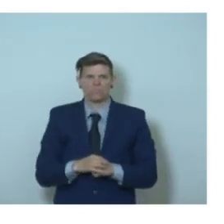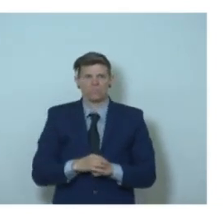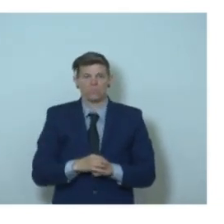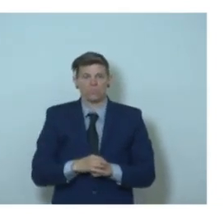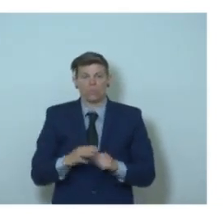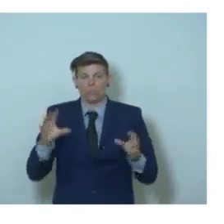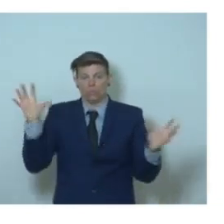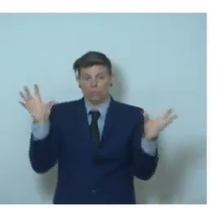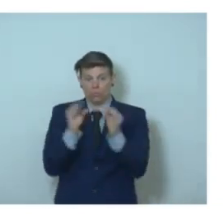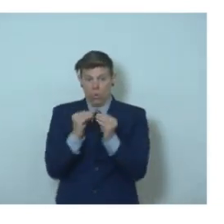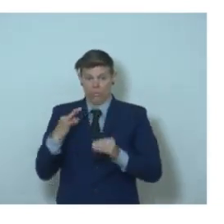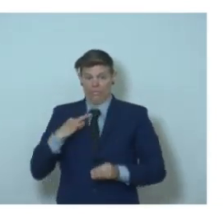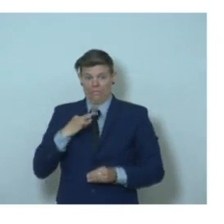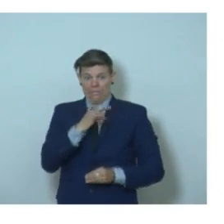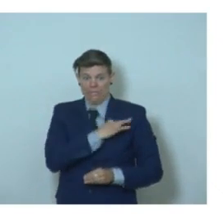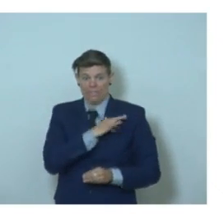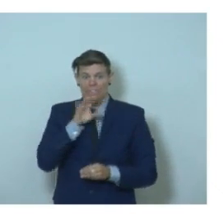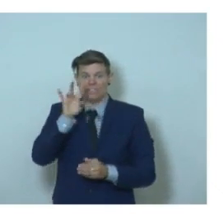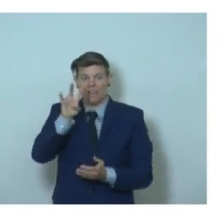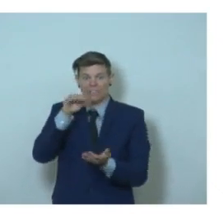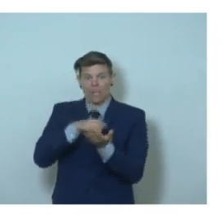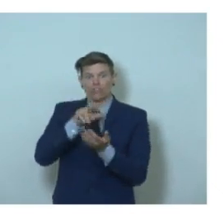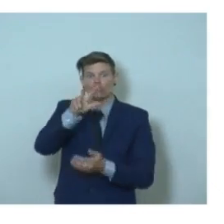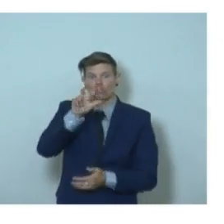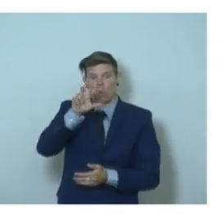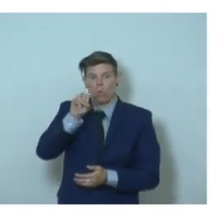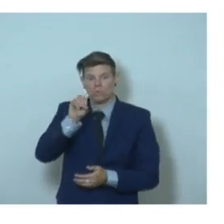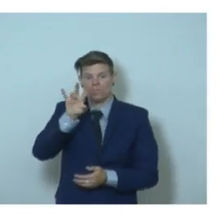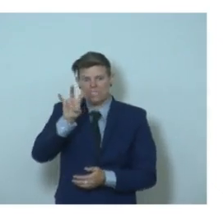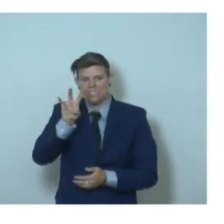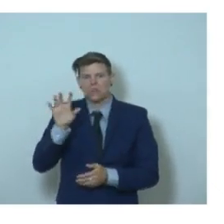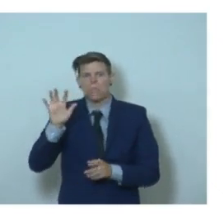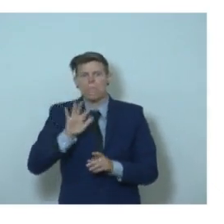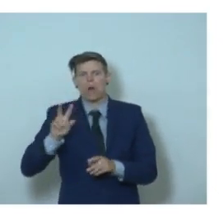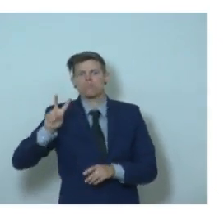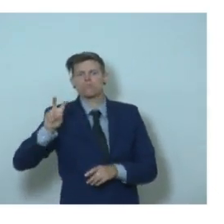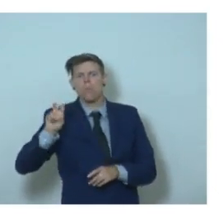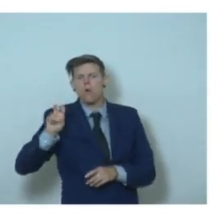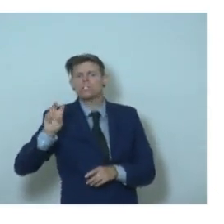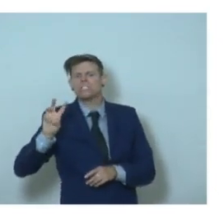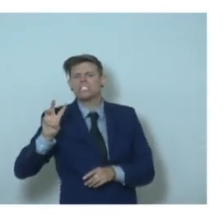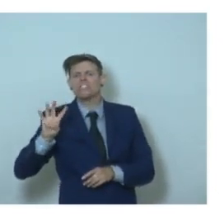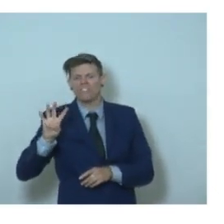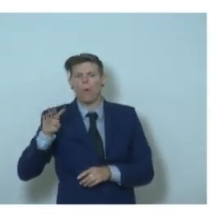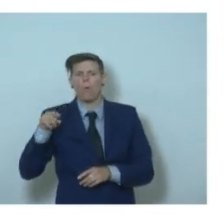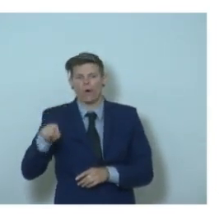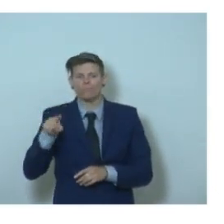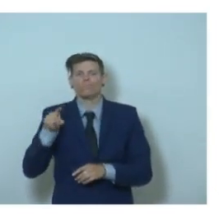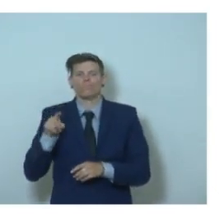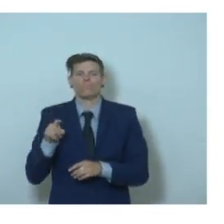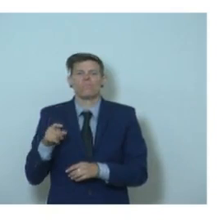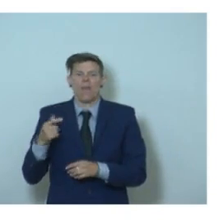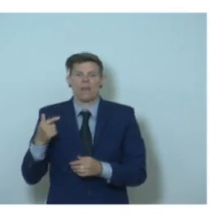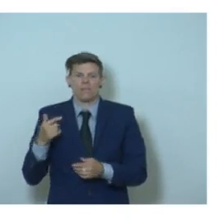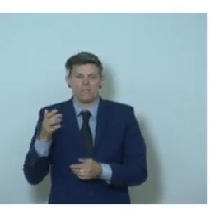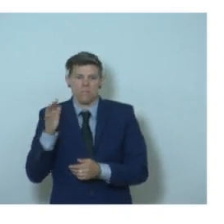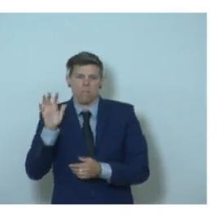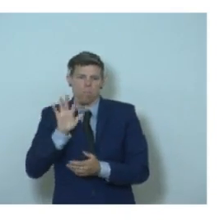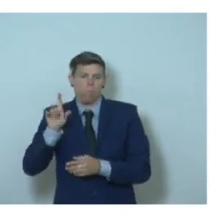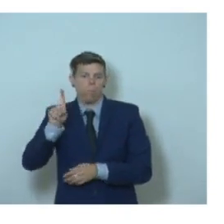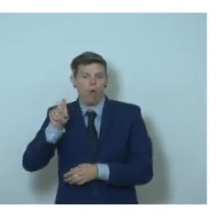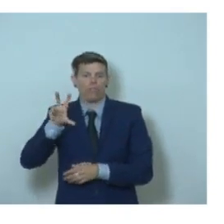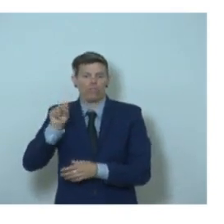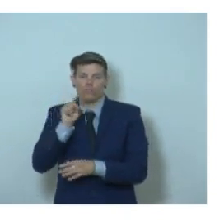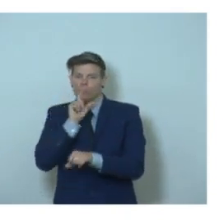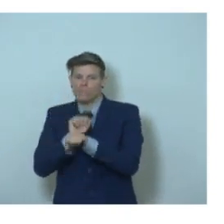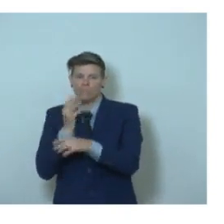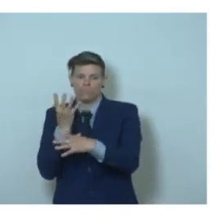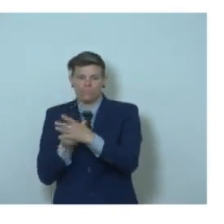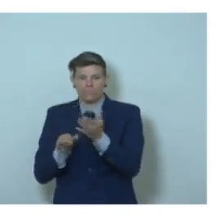WE’VE HAD 379 POSITIVE TEST POSITIVE OR 70 PERCENT 7 PERCENT AND TOTAL STAFF SEVEN THOUSAND THREE HUNDRED AND SEVEN OF THOSE 264 HAVE TESTED POSITIVE.